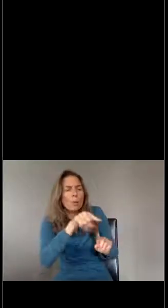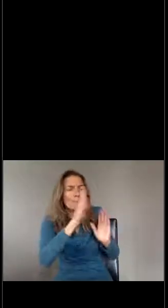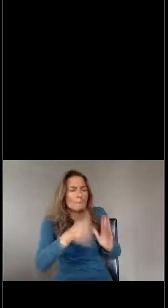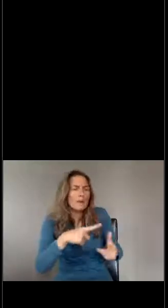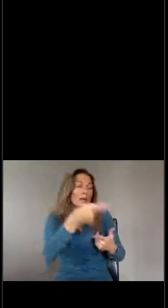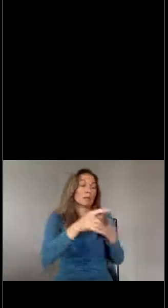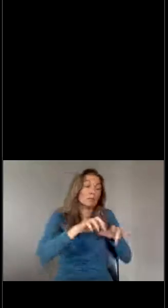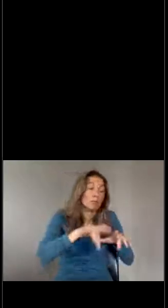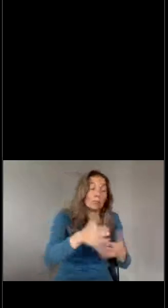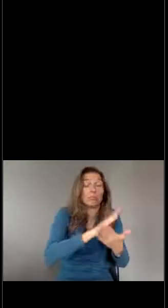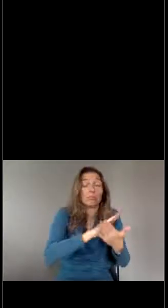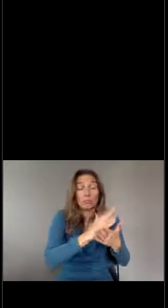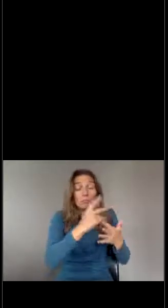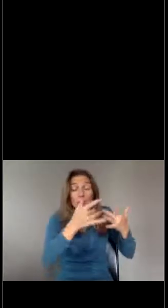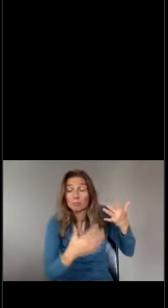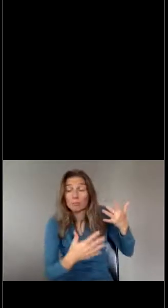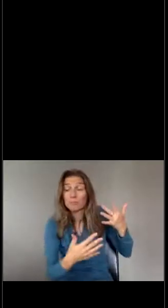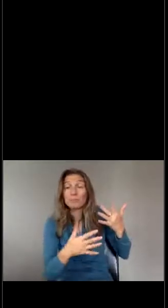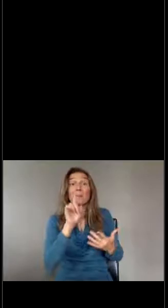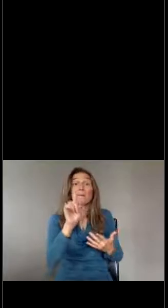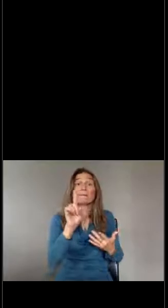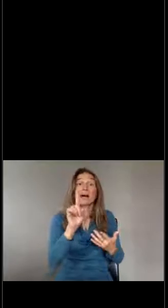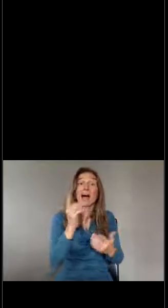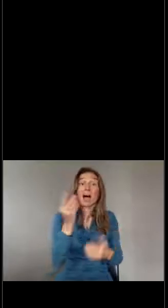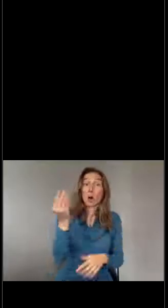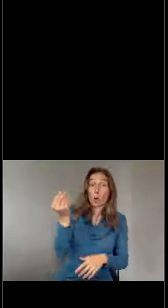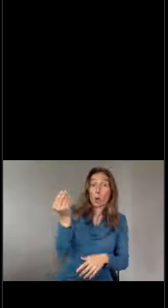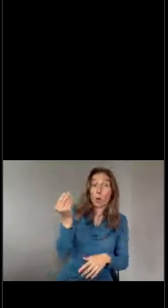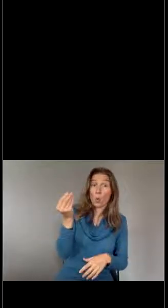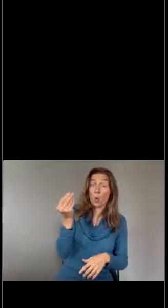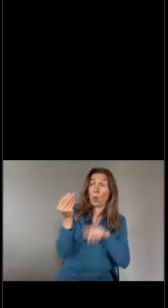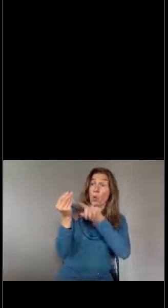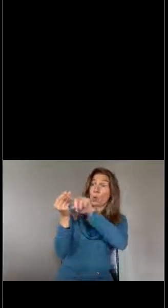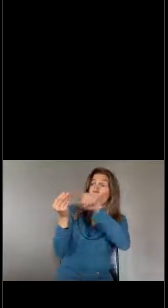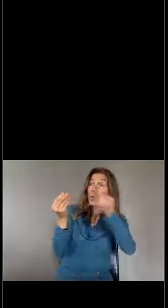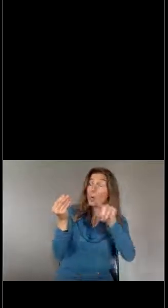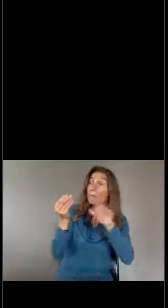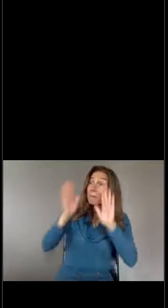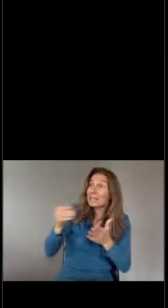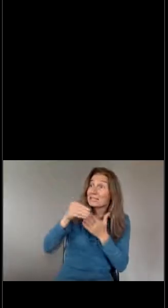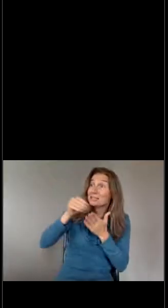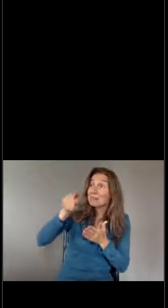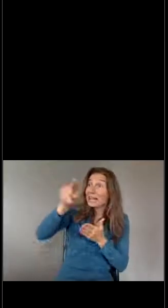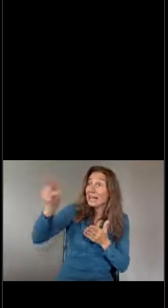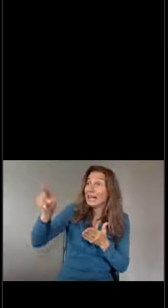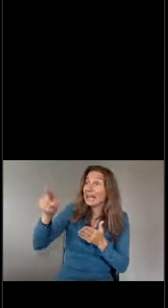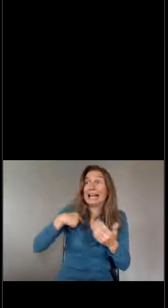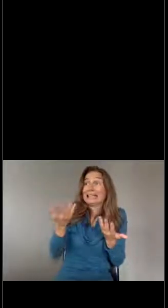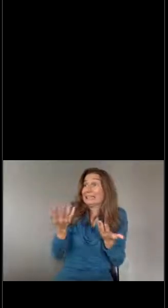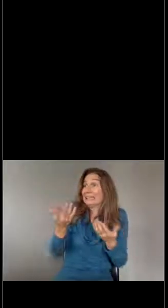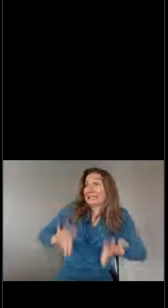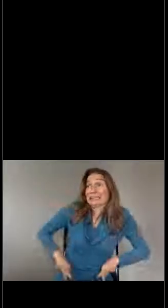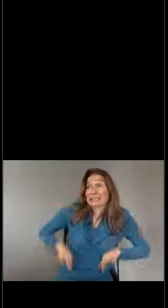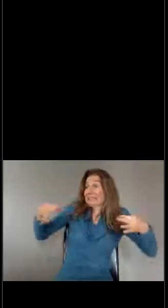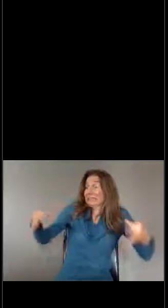they haven't been able to meet for one reason or another. And finally, there's the goods and services required approach.